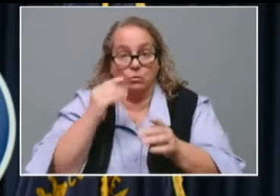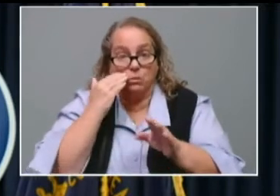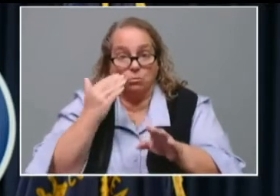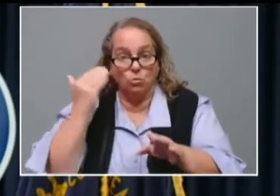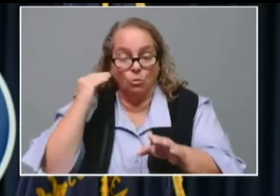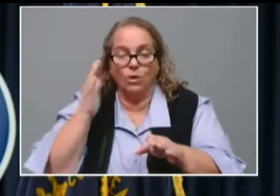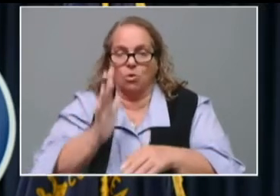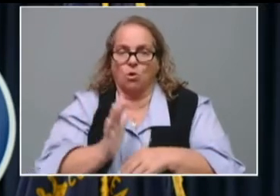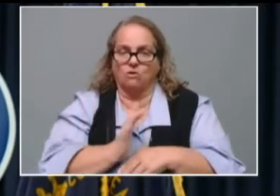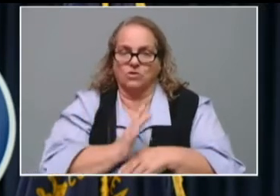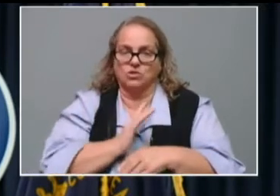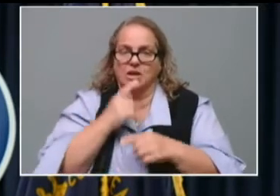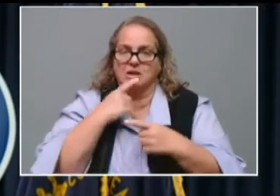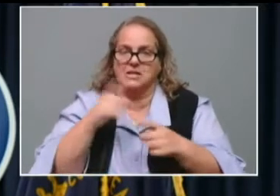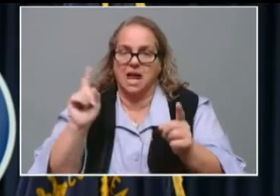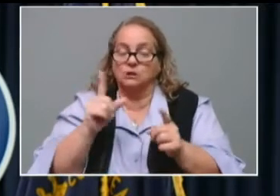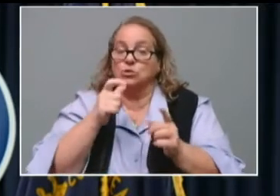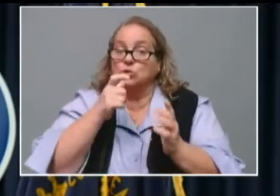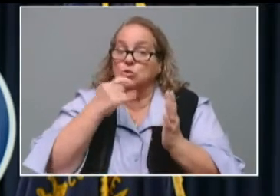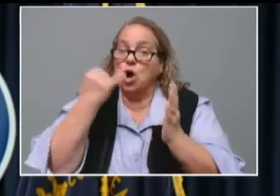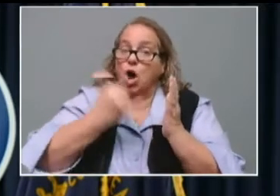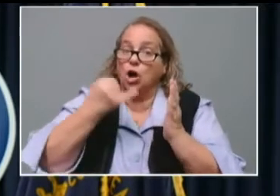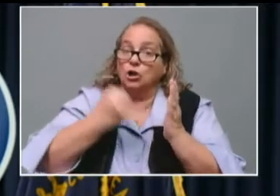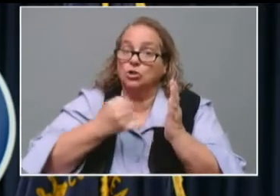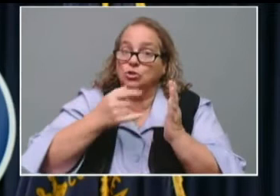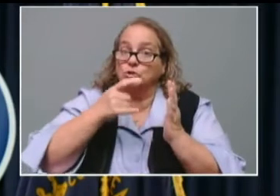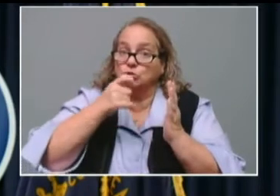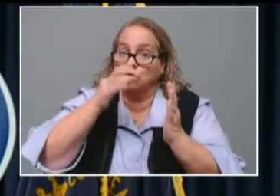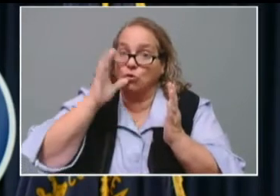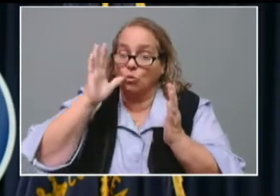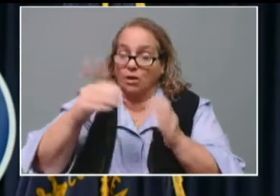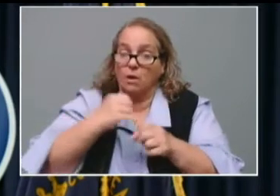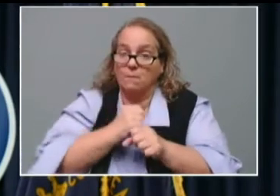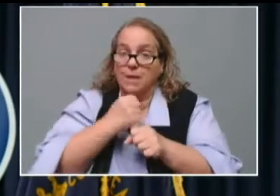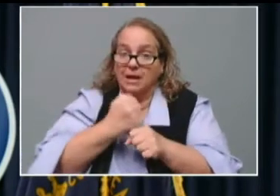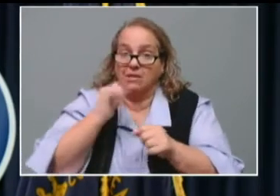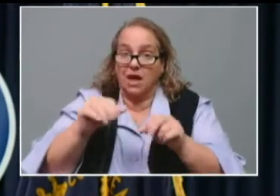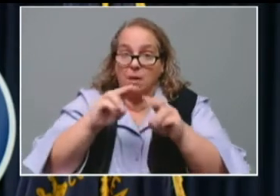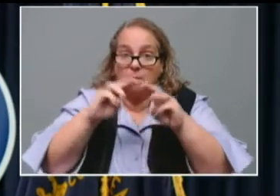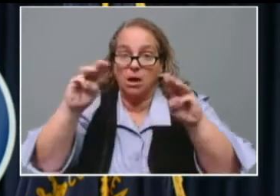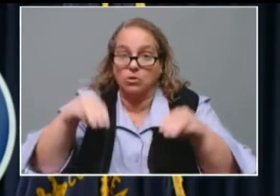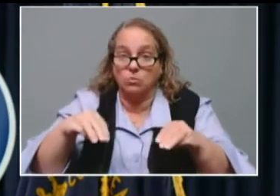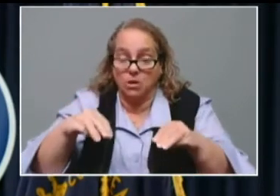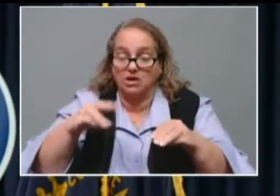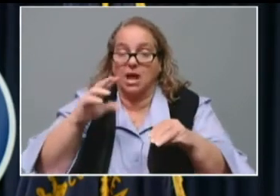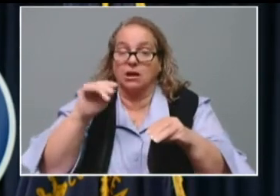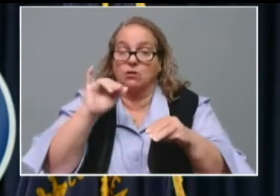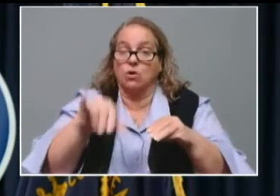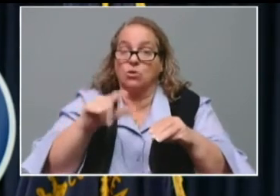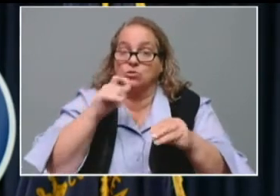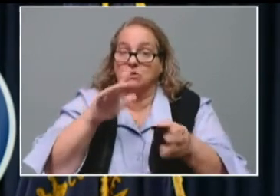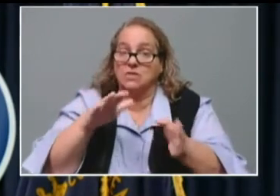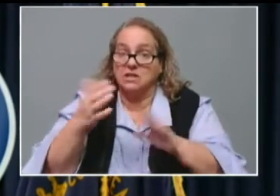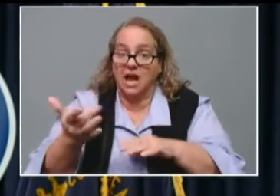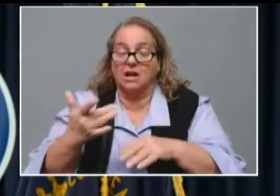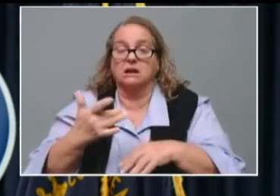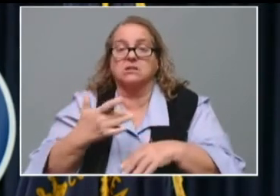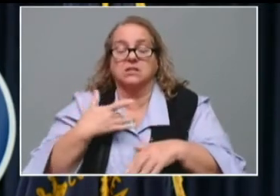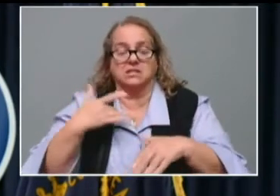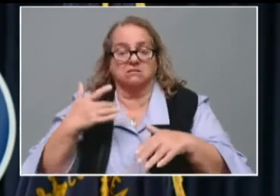commissioned to commemorate a monument in honor of those lost and the sacrifices that Kentucky ins have experienced during this. Once in a